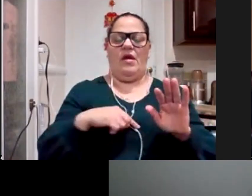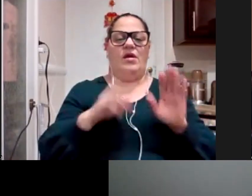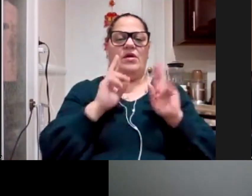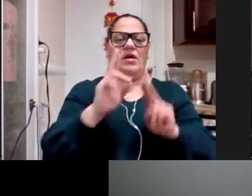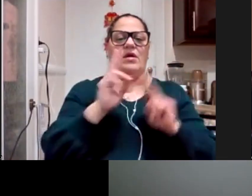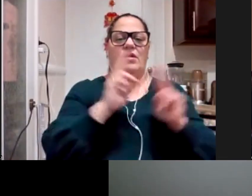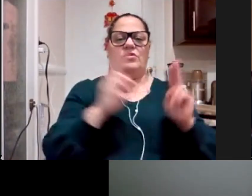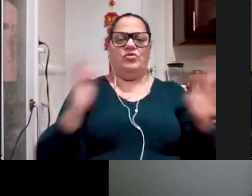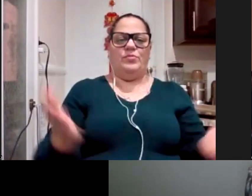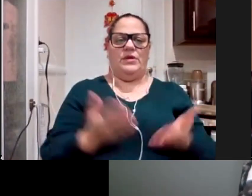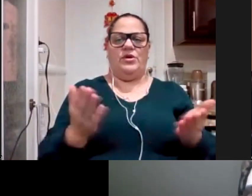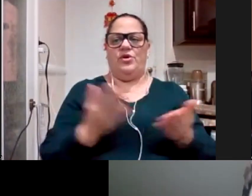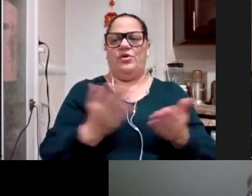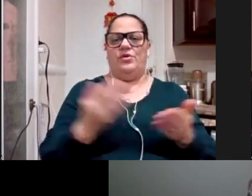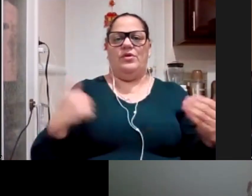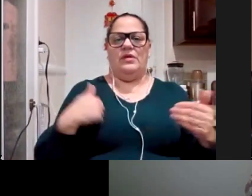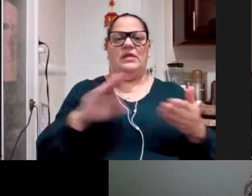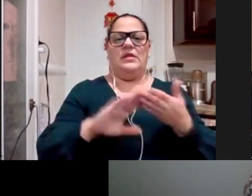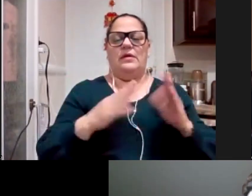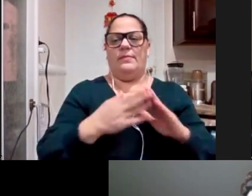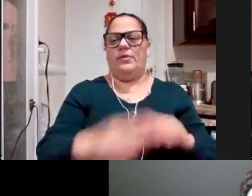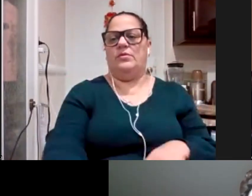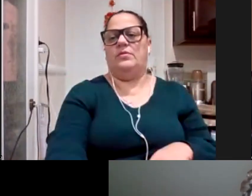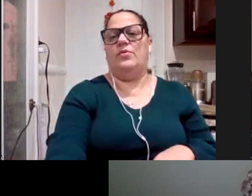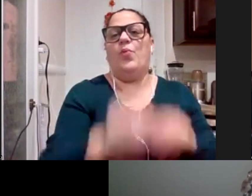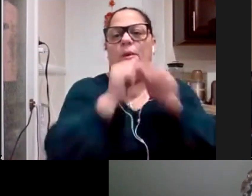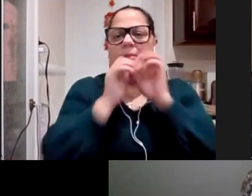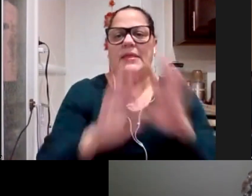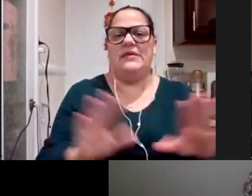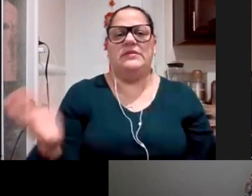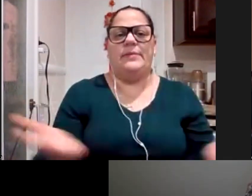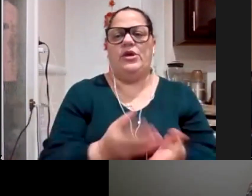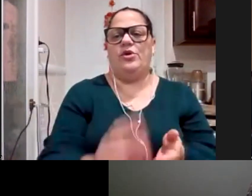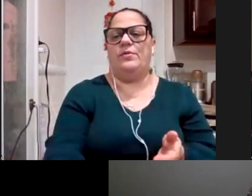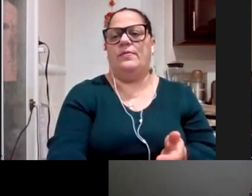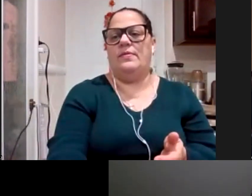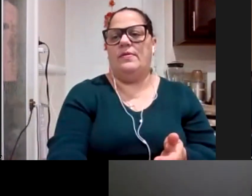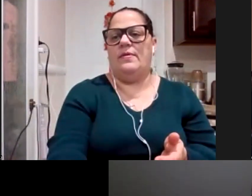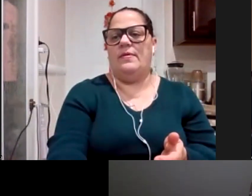to be part of this community. We're blessed. [ALICE] Thank you. And if anyone wants to stick